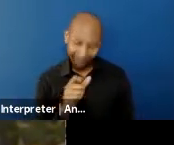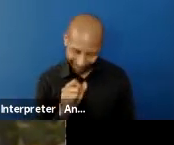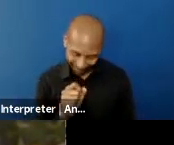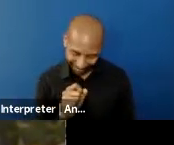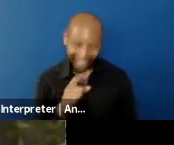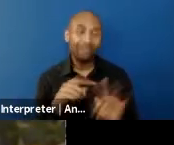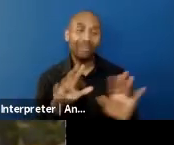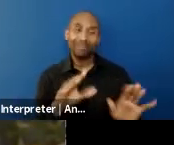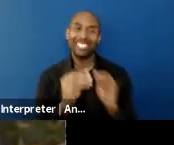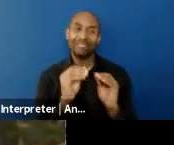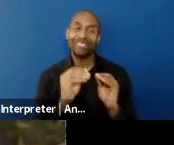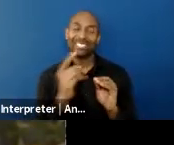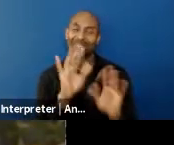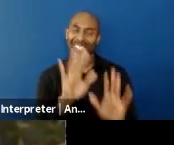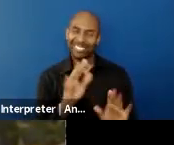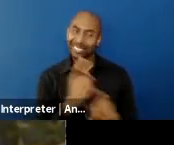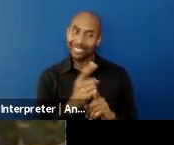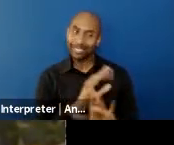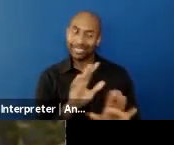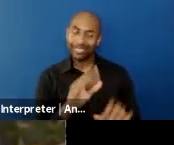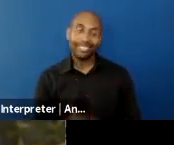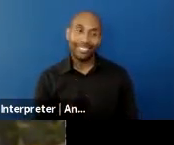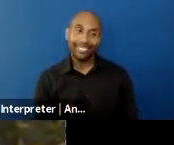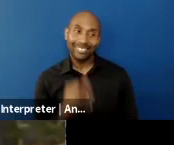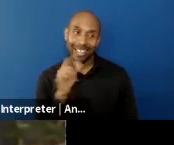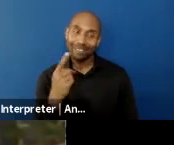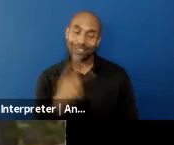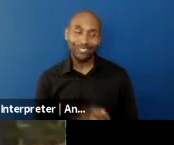correct something here.